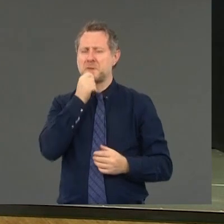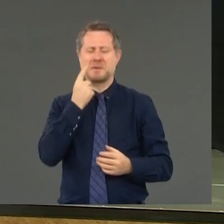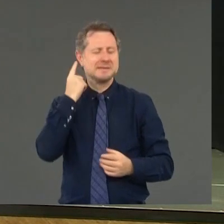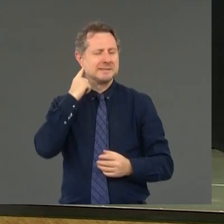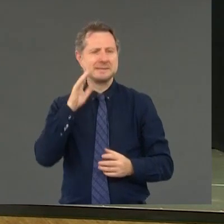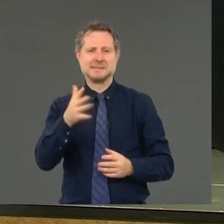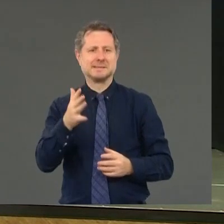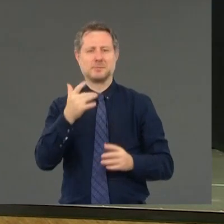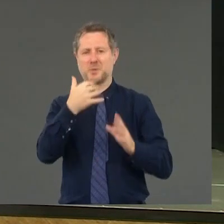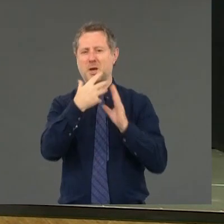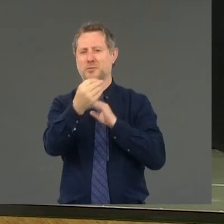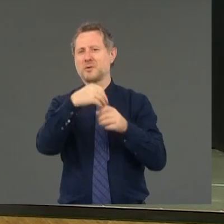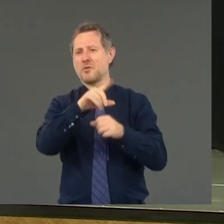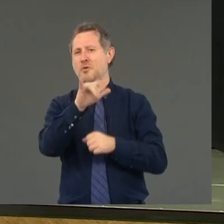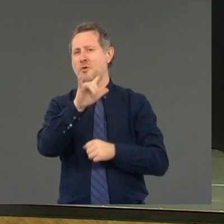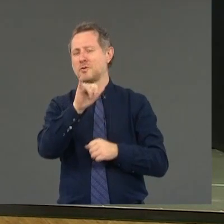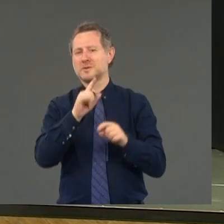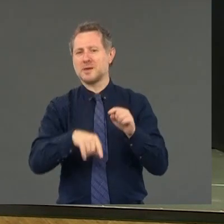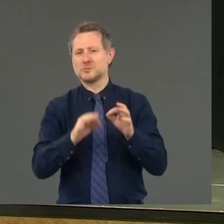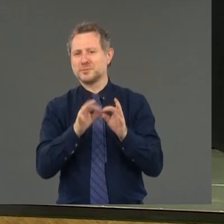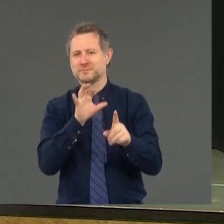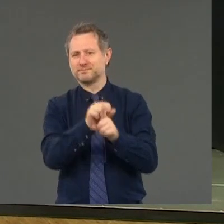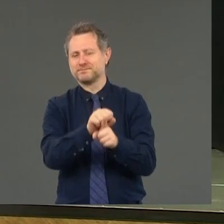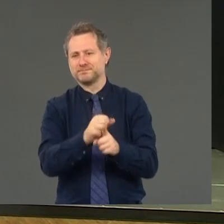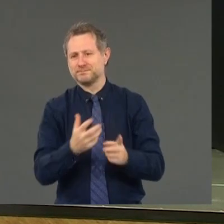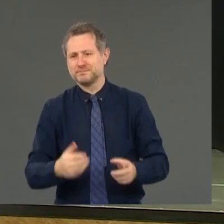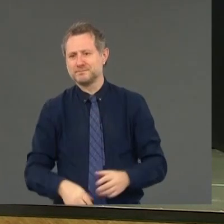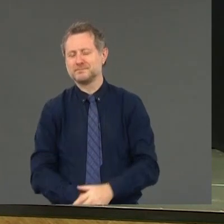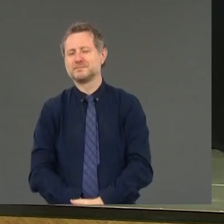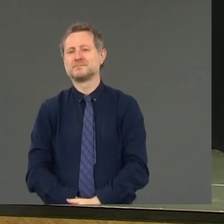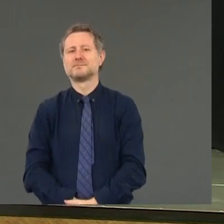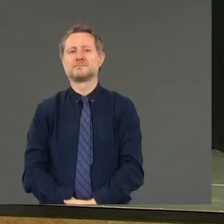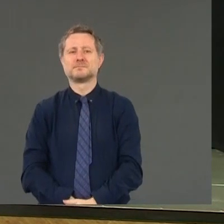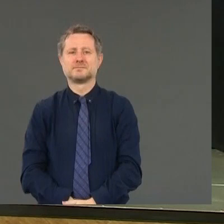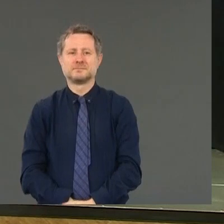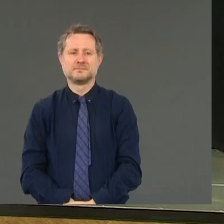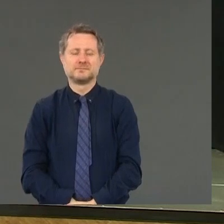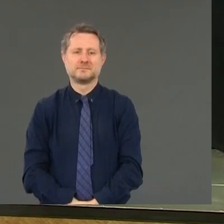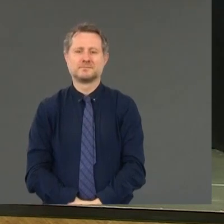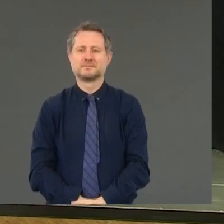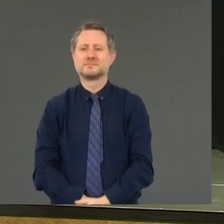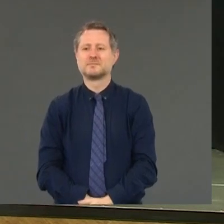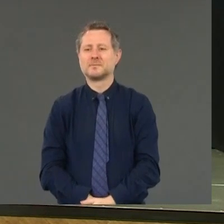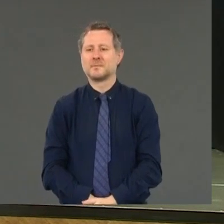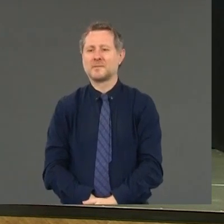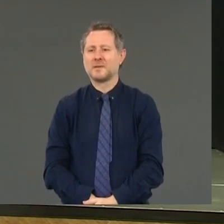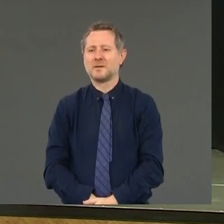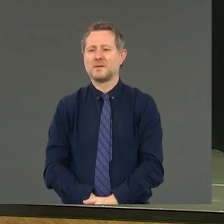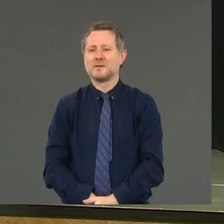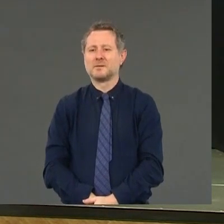FAMILY FROM QUEENS WAS EVICTED YESTERDAY.